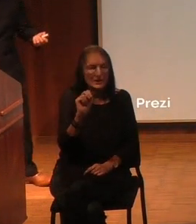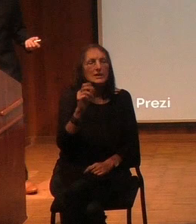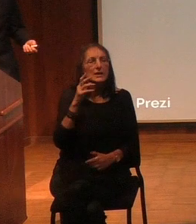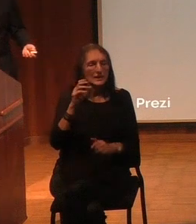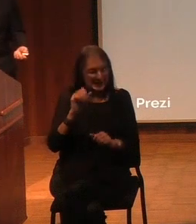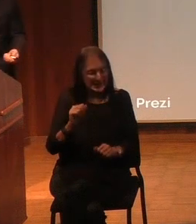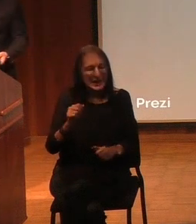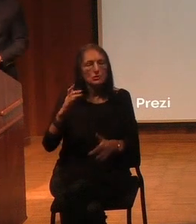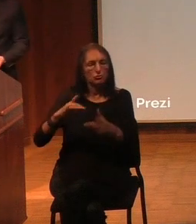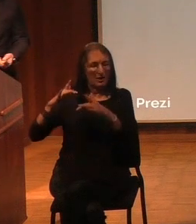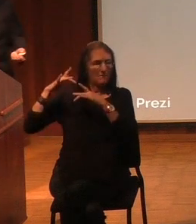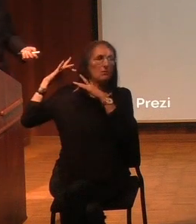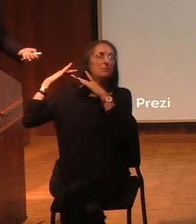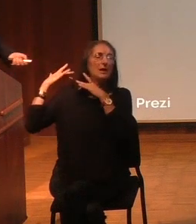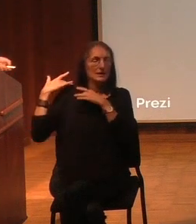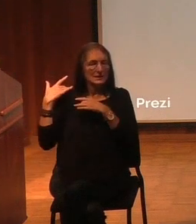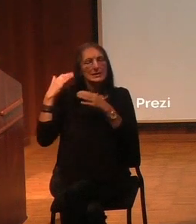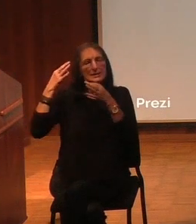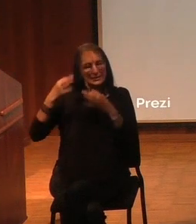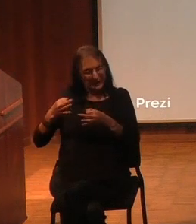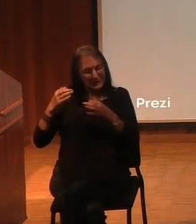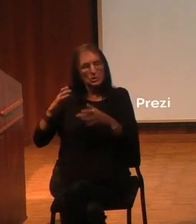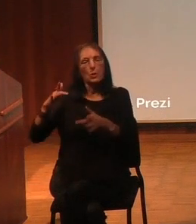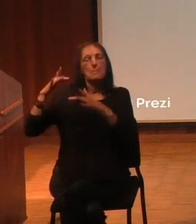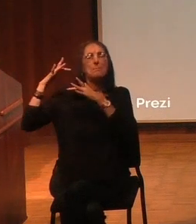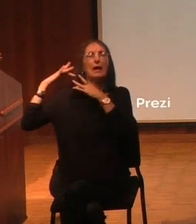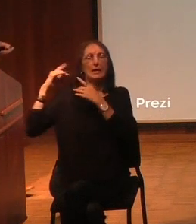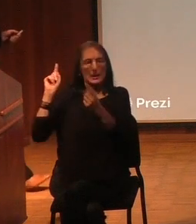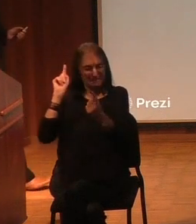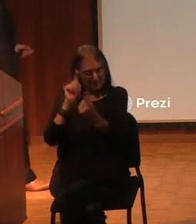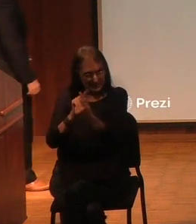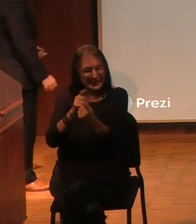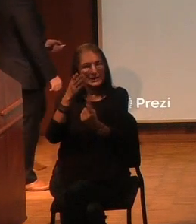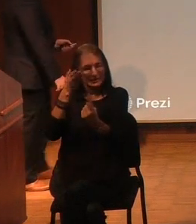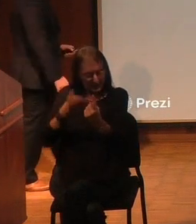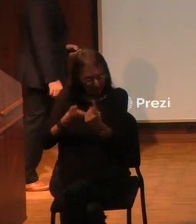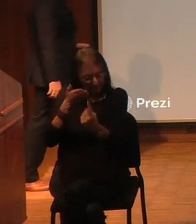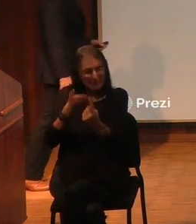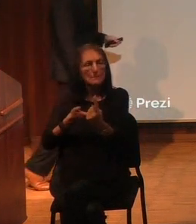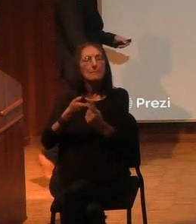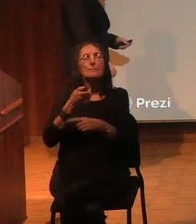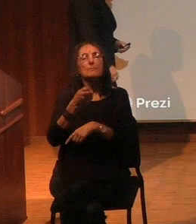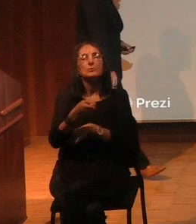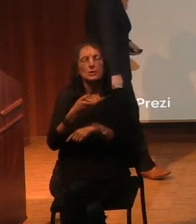He brings the works of Beethoven with him to get signed. He comes back to late 18th Century Vienna,